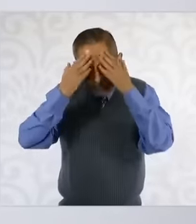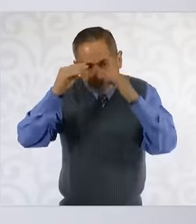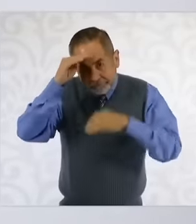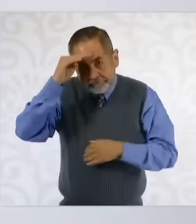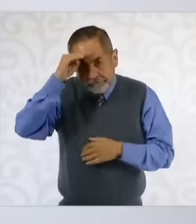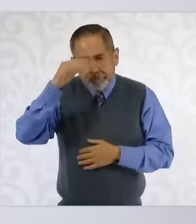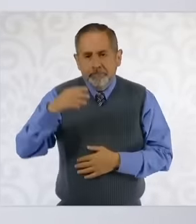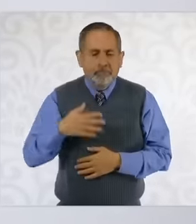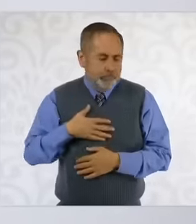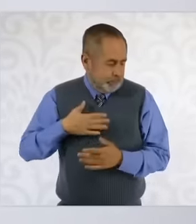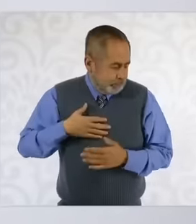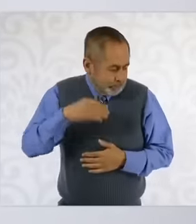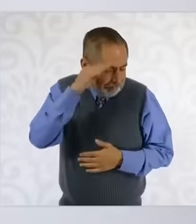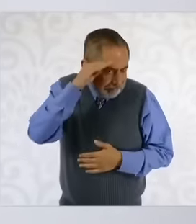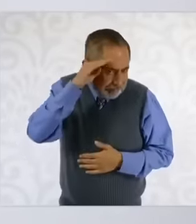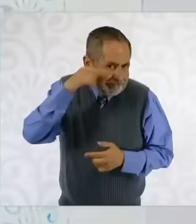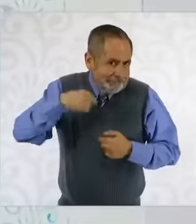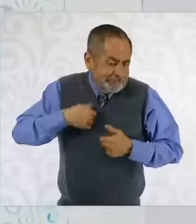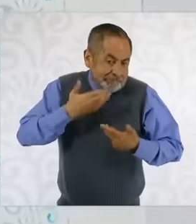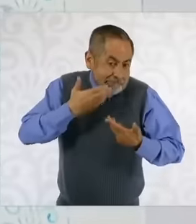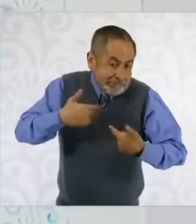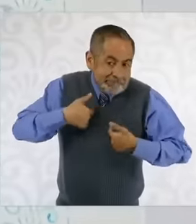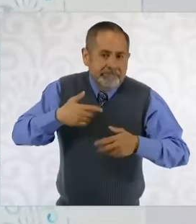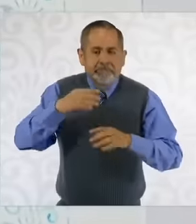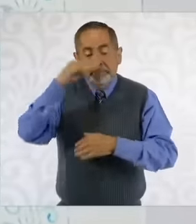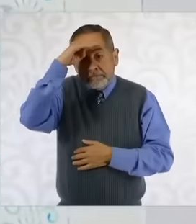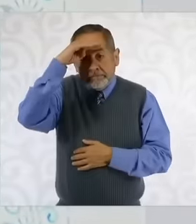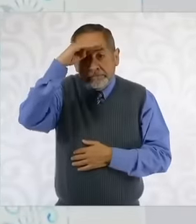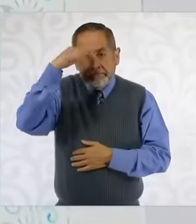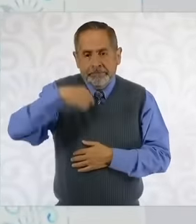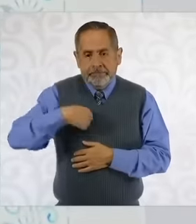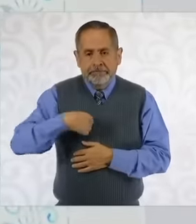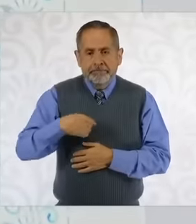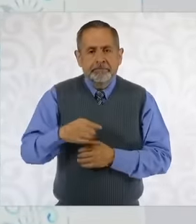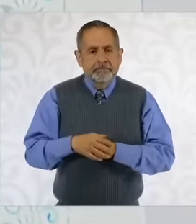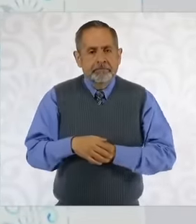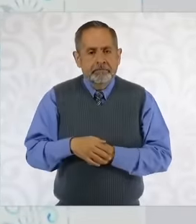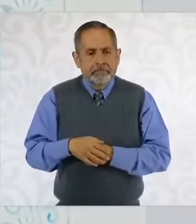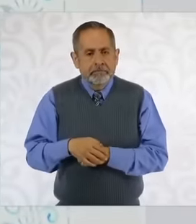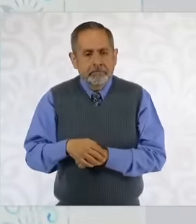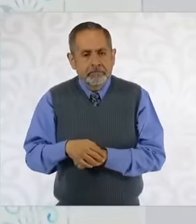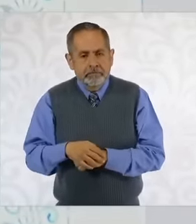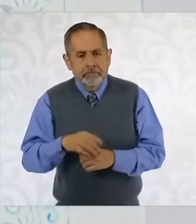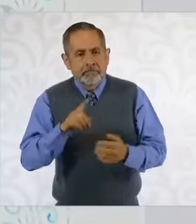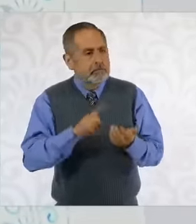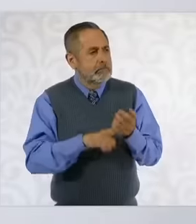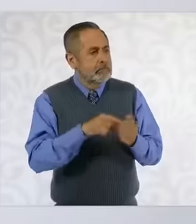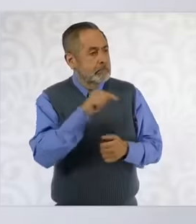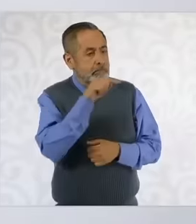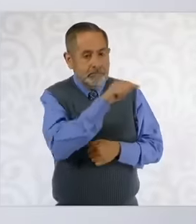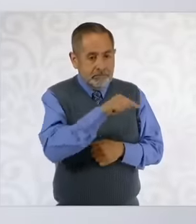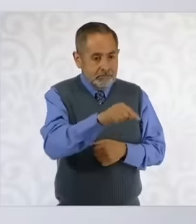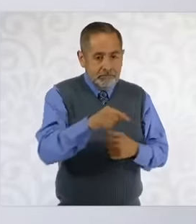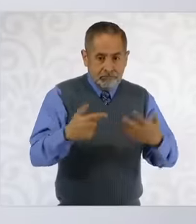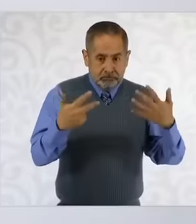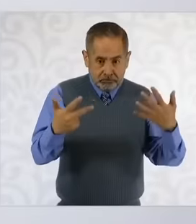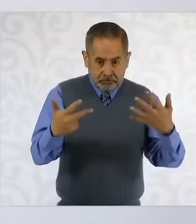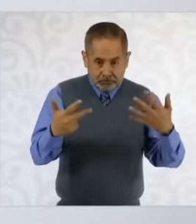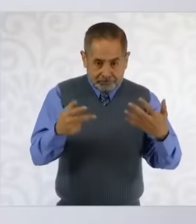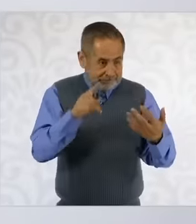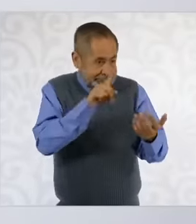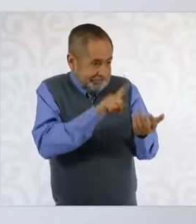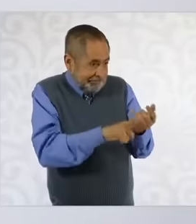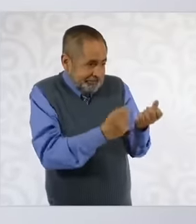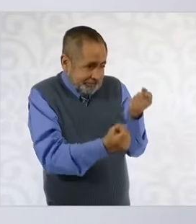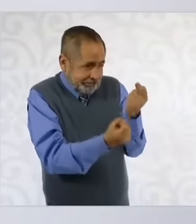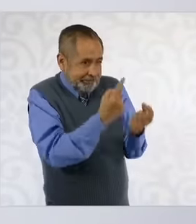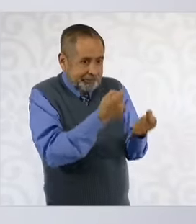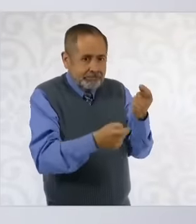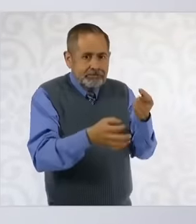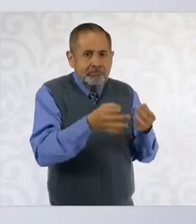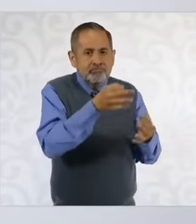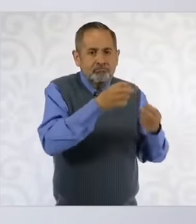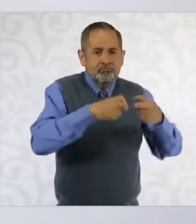thought out that there are ministers within those eight who are going to remember their classes,